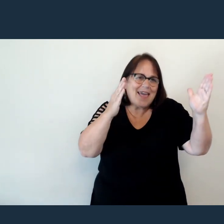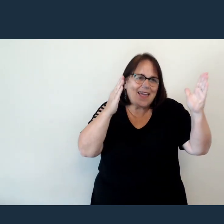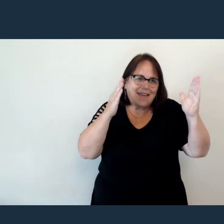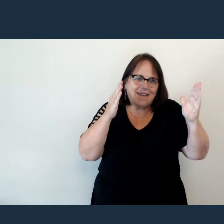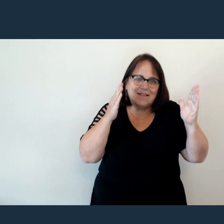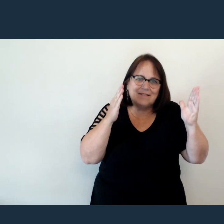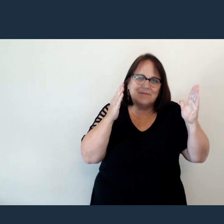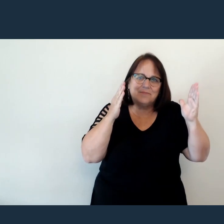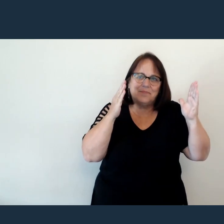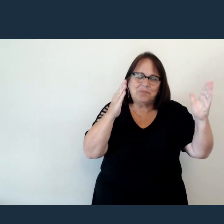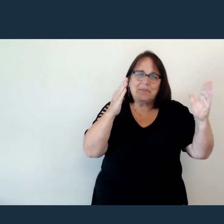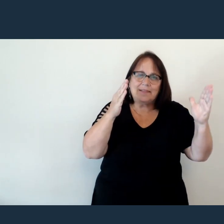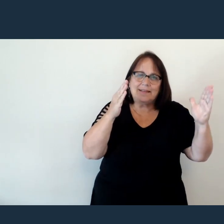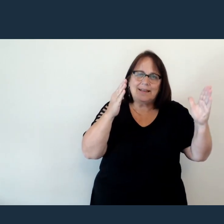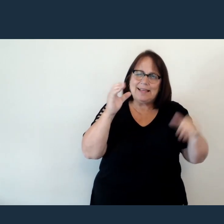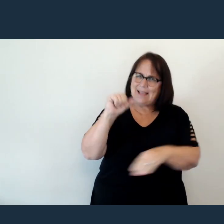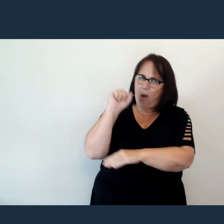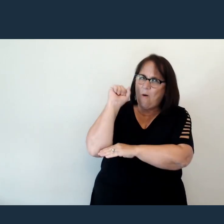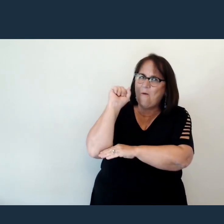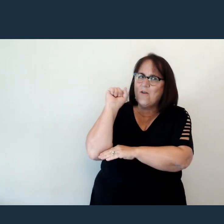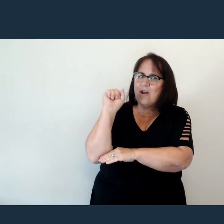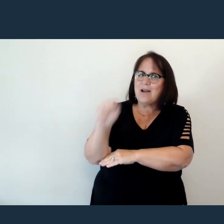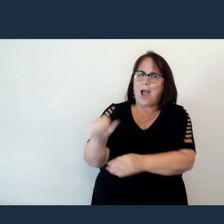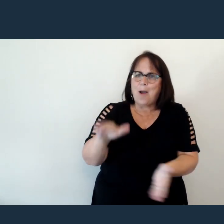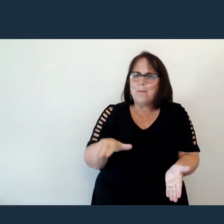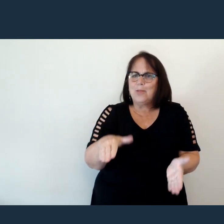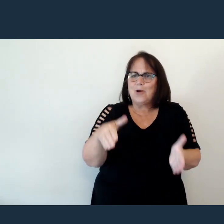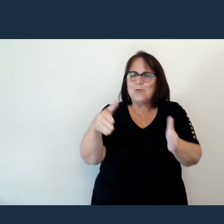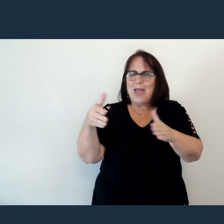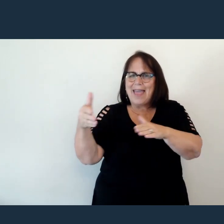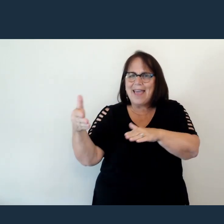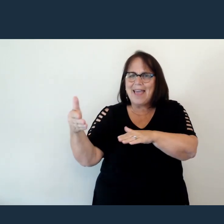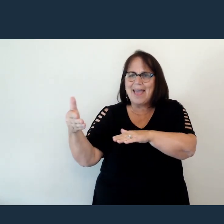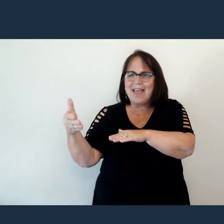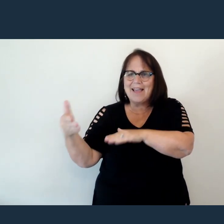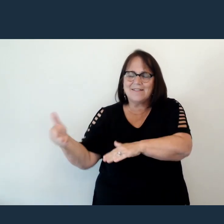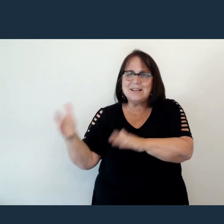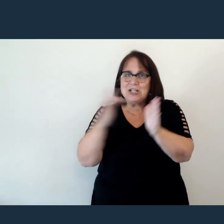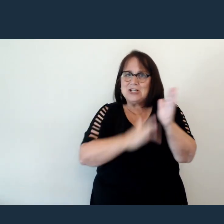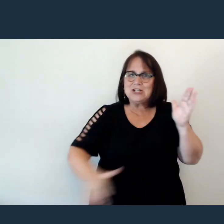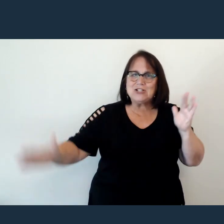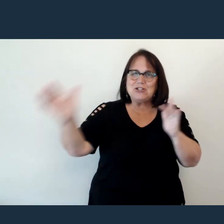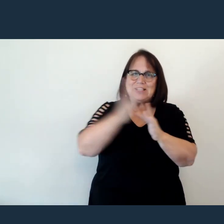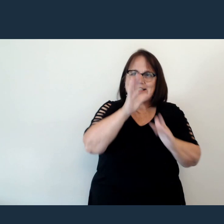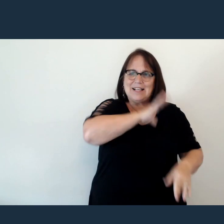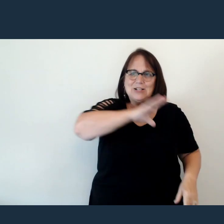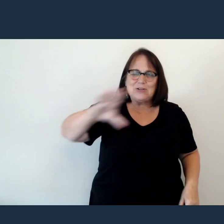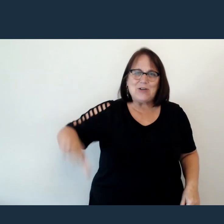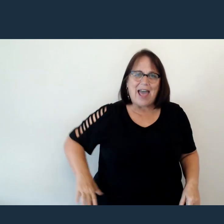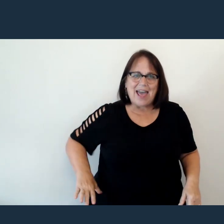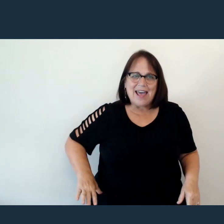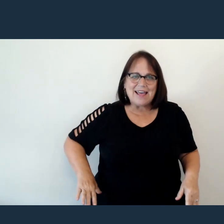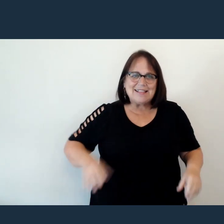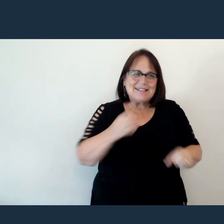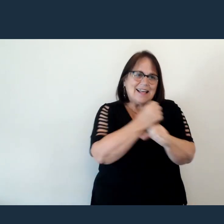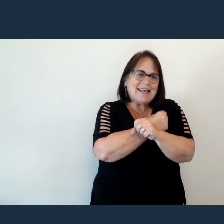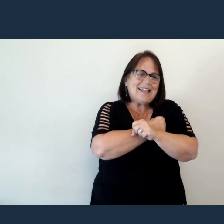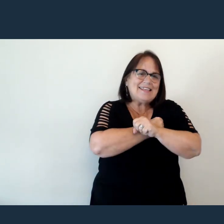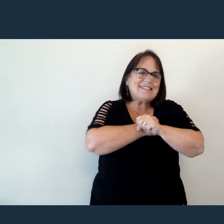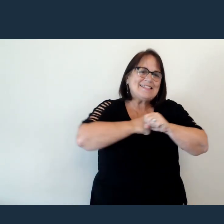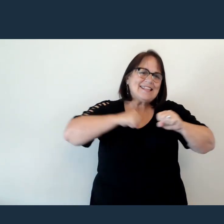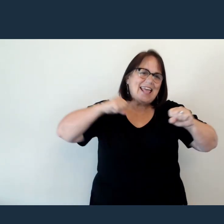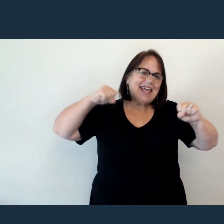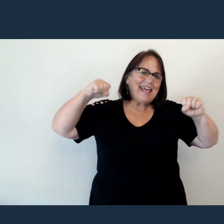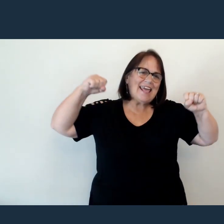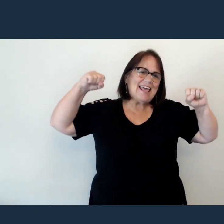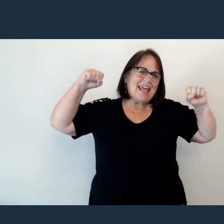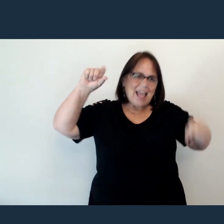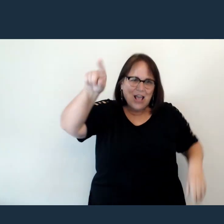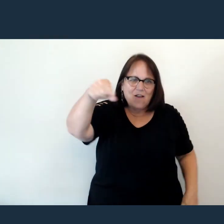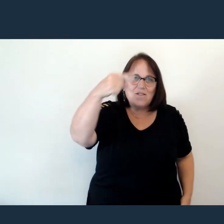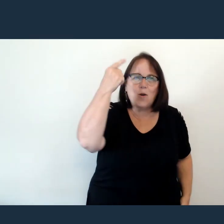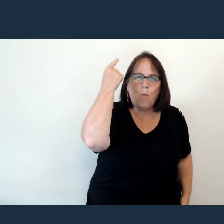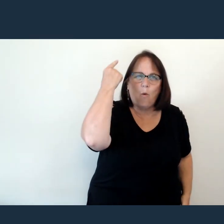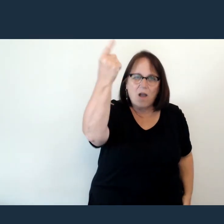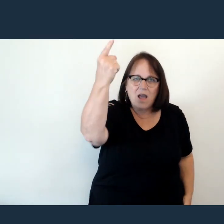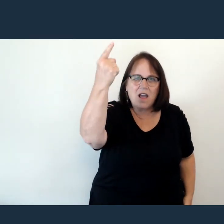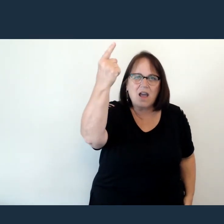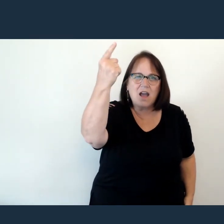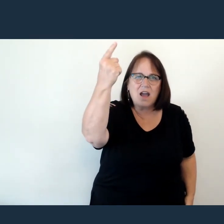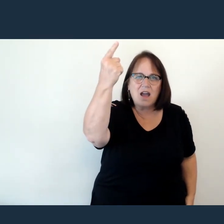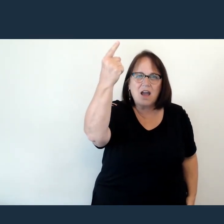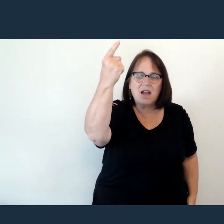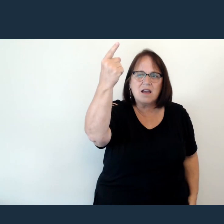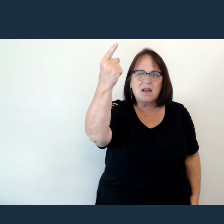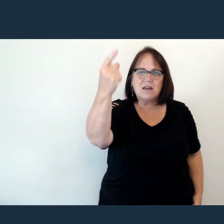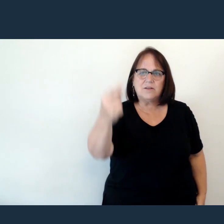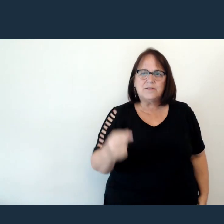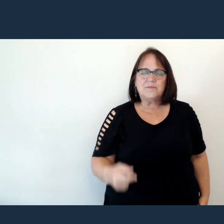The grave is overcome Jesus is the Christ, the saving One